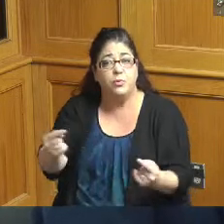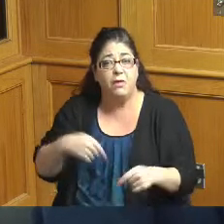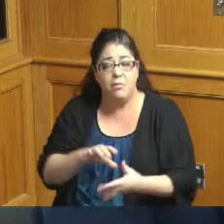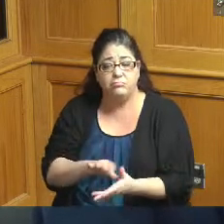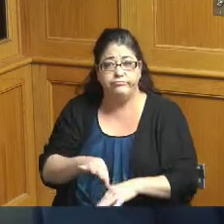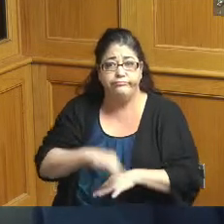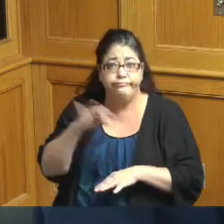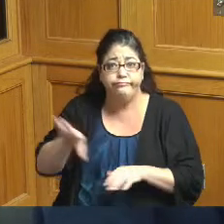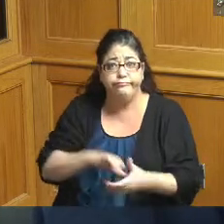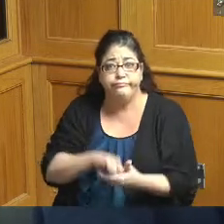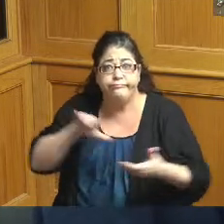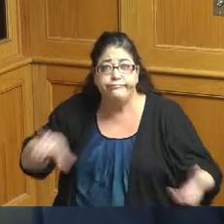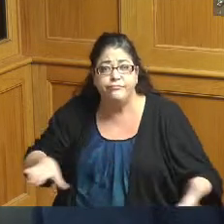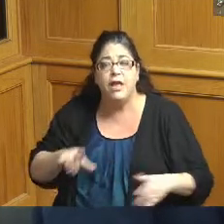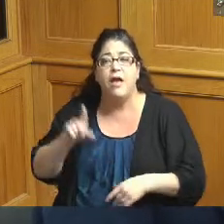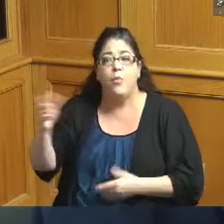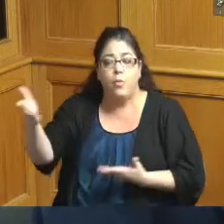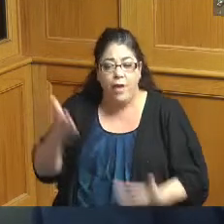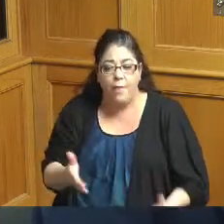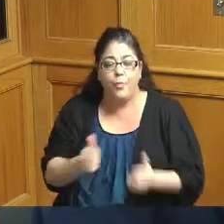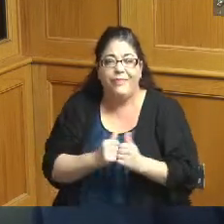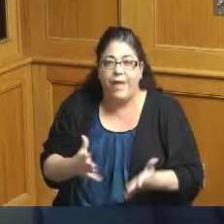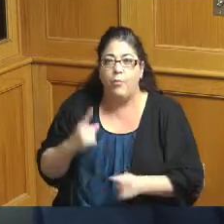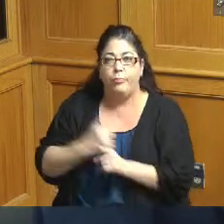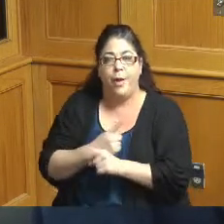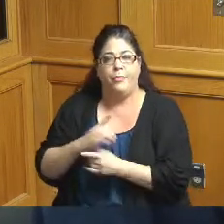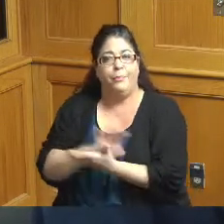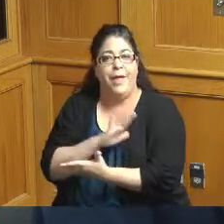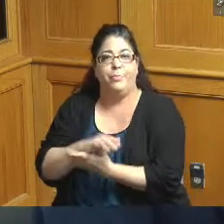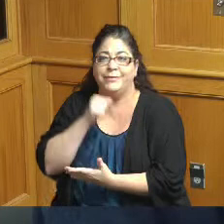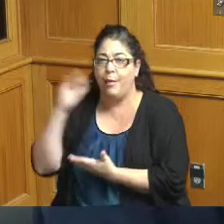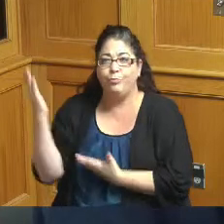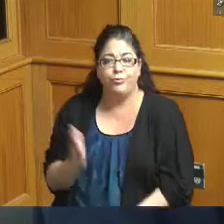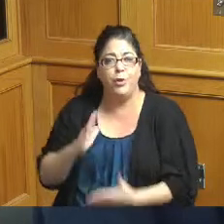hearing without the complete and accurate paperwork necessary to finalize their divorce